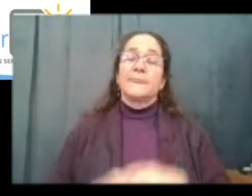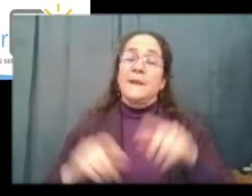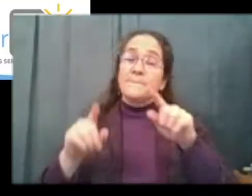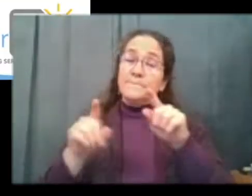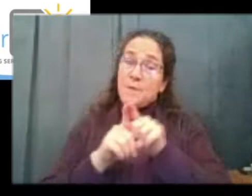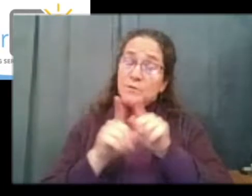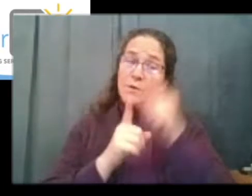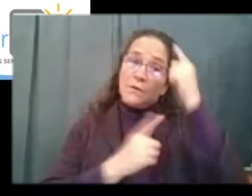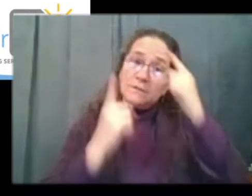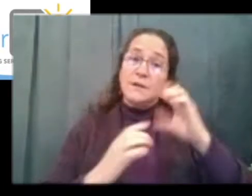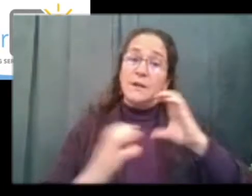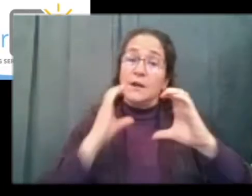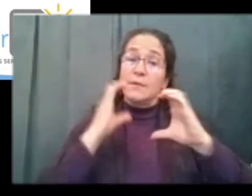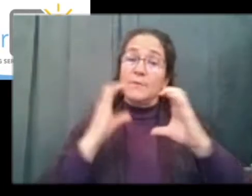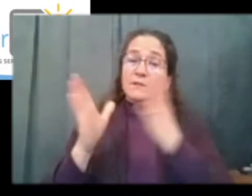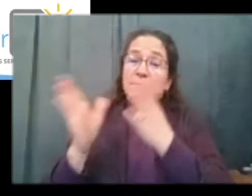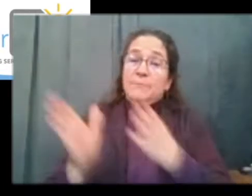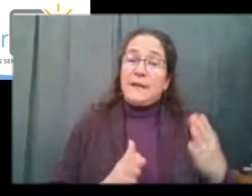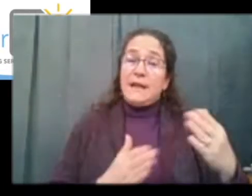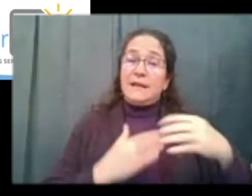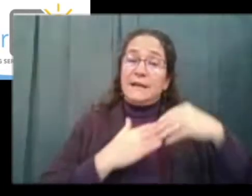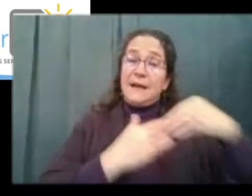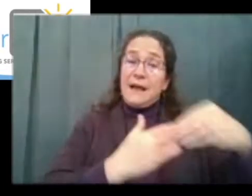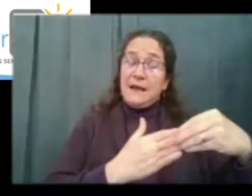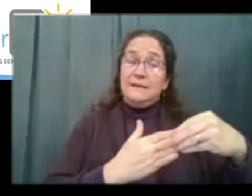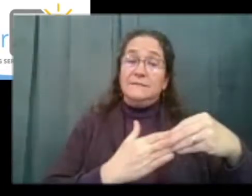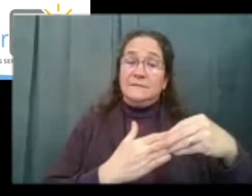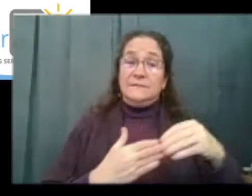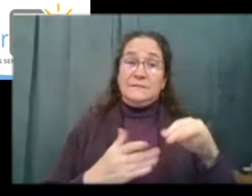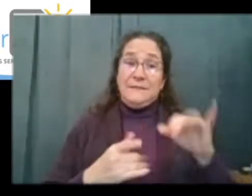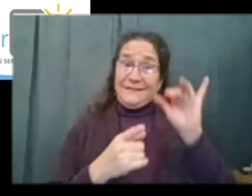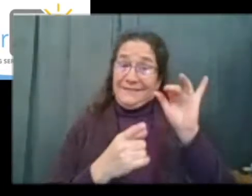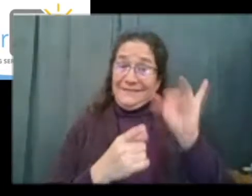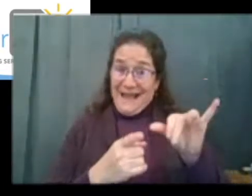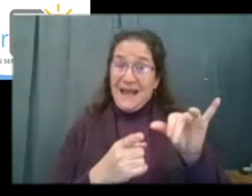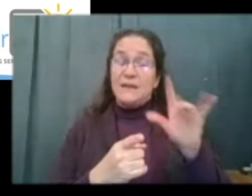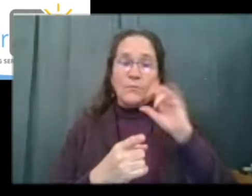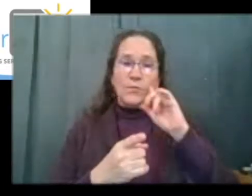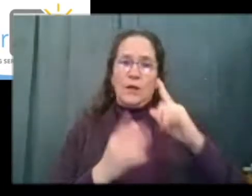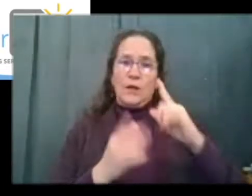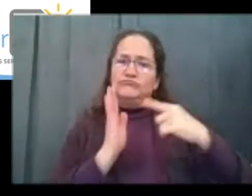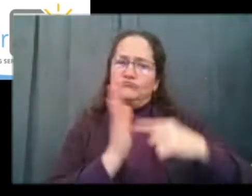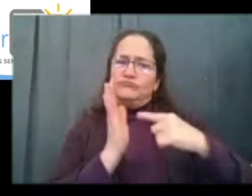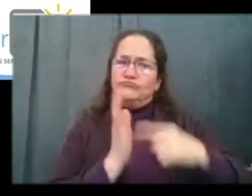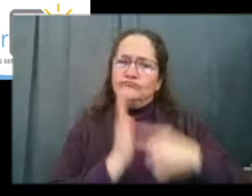planning guide and take a look at that, because that will look at different aspects such as I mention.